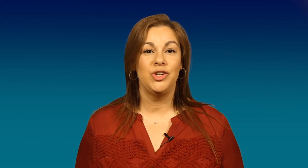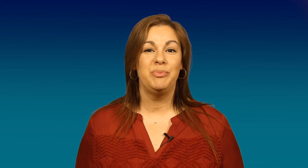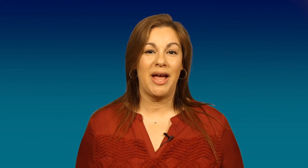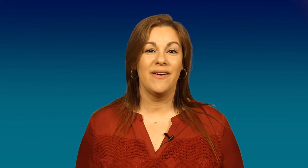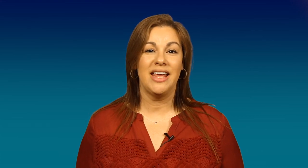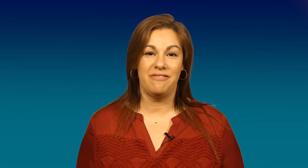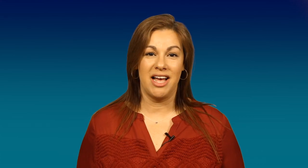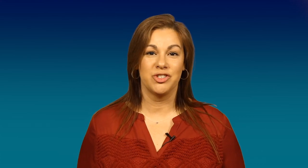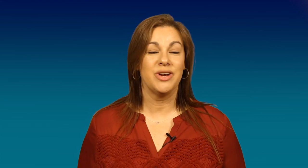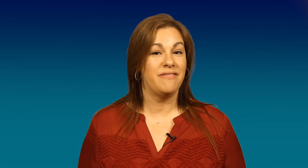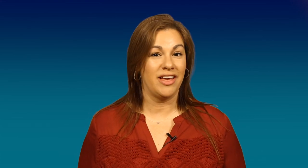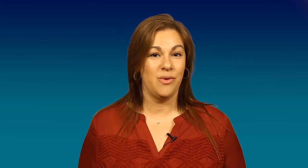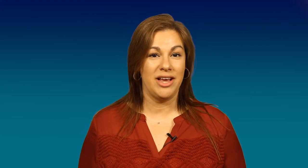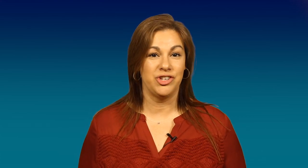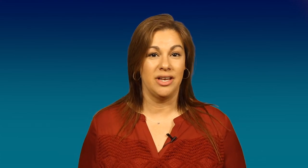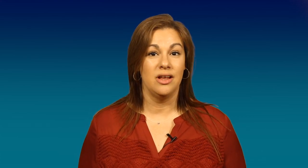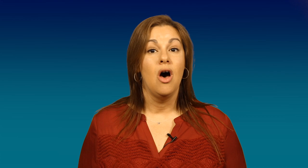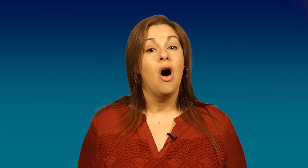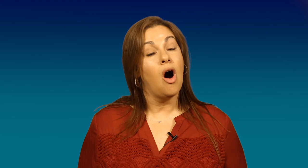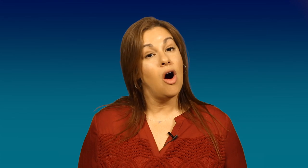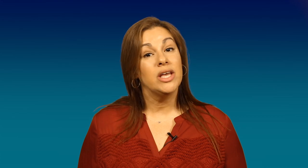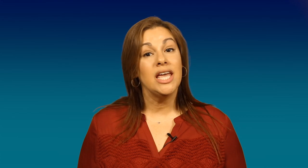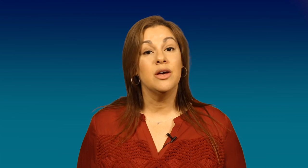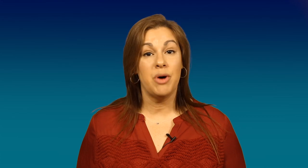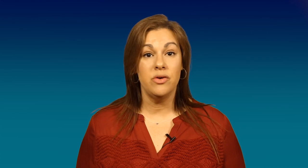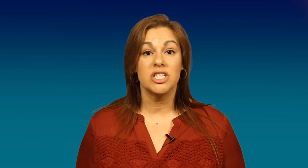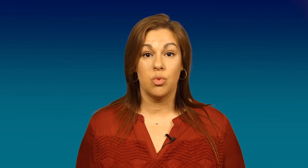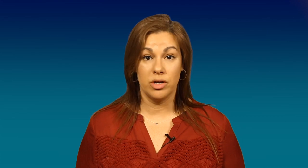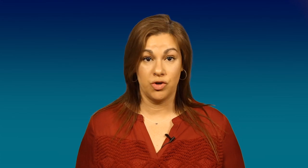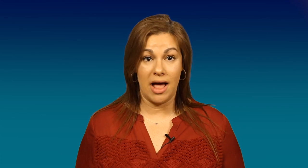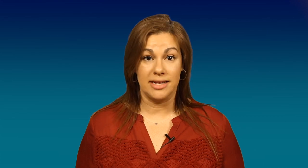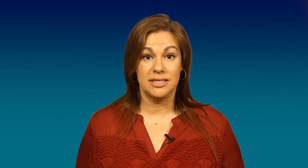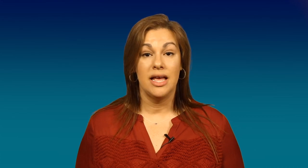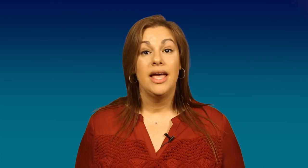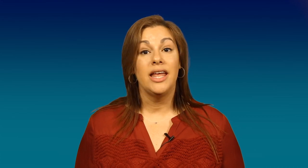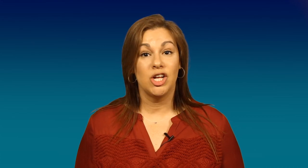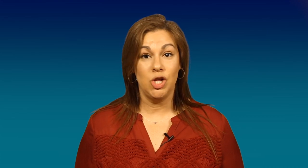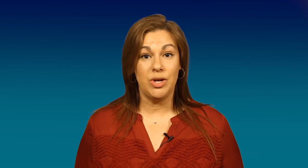Parent Advisor evaluation. All key components were addressed including